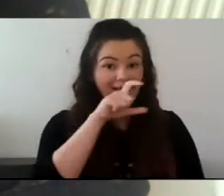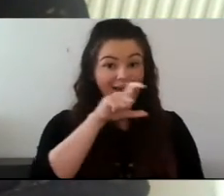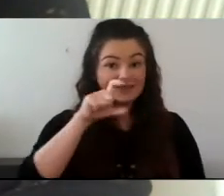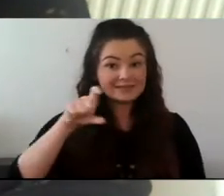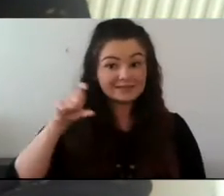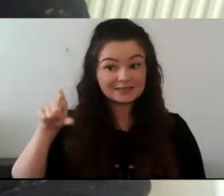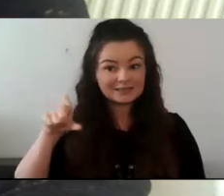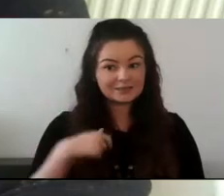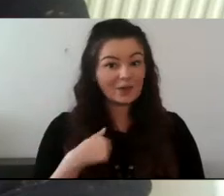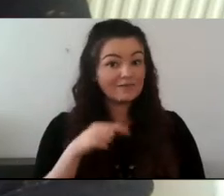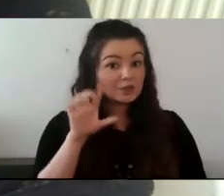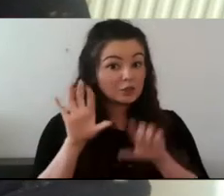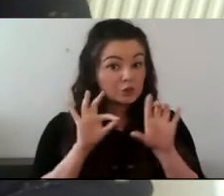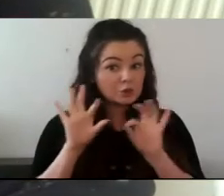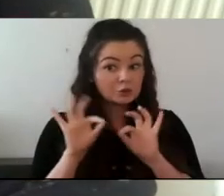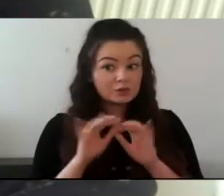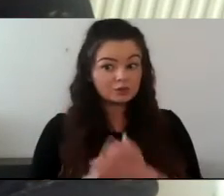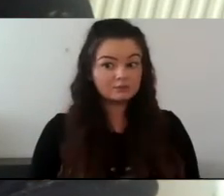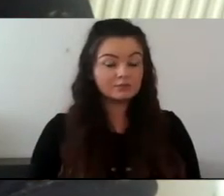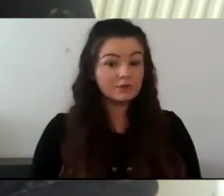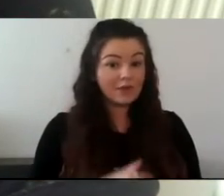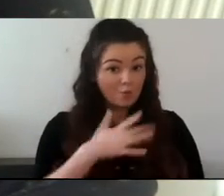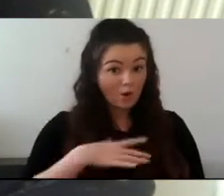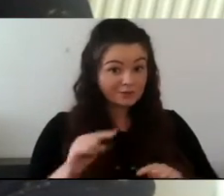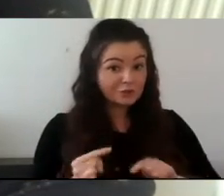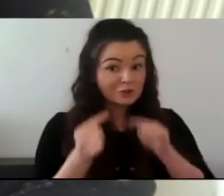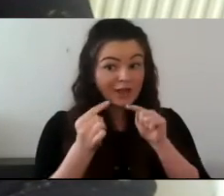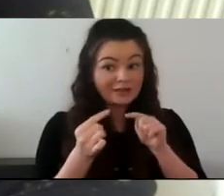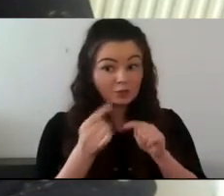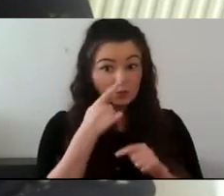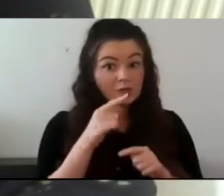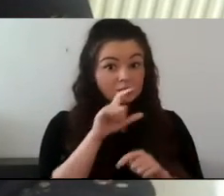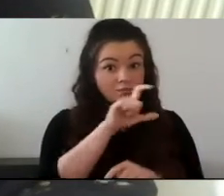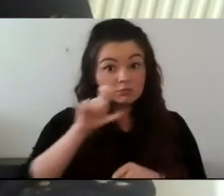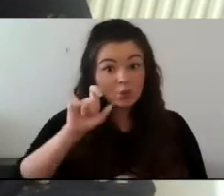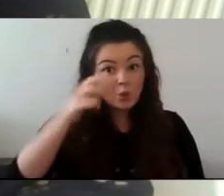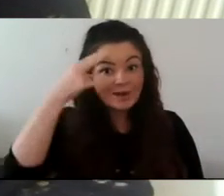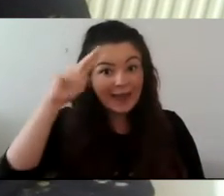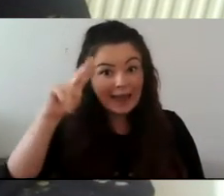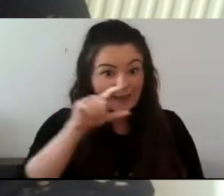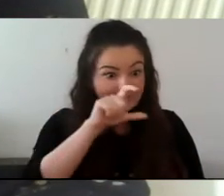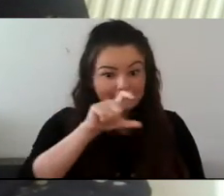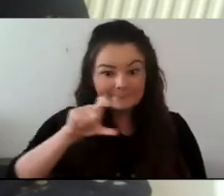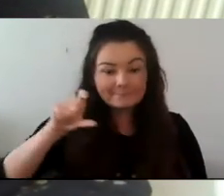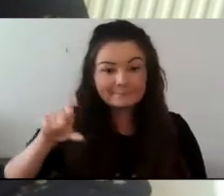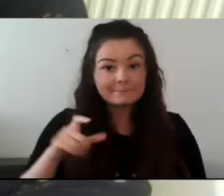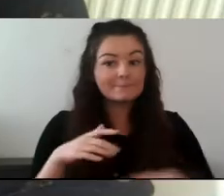Now we've got a choice if you want a challenge, you could write your name or you could make a